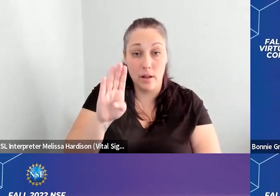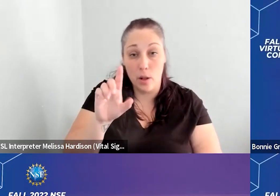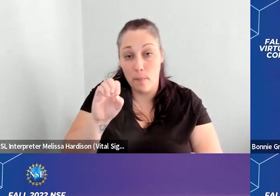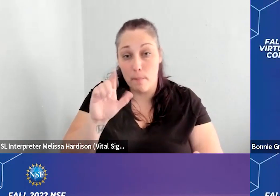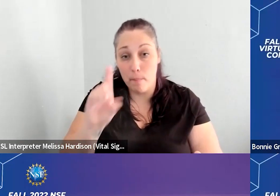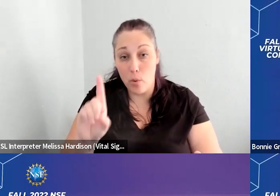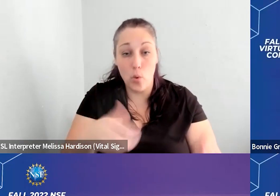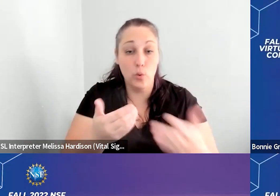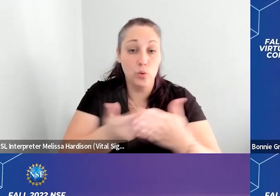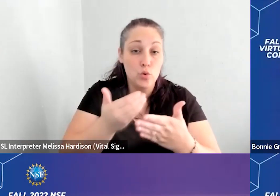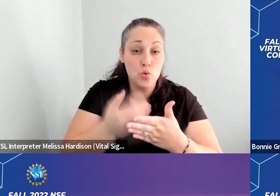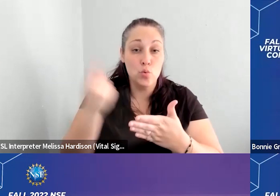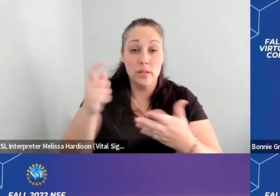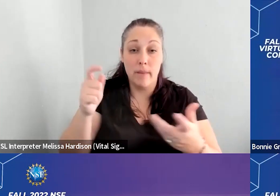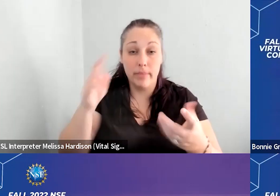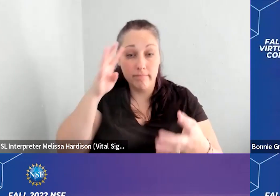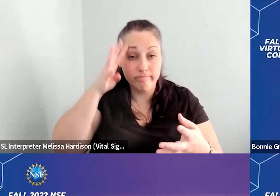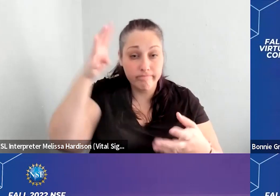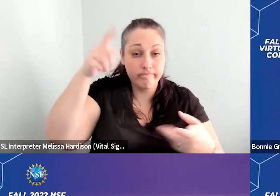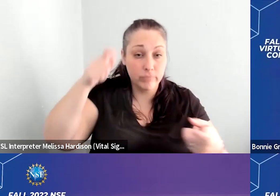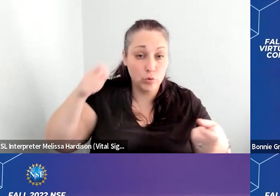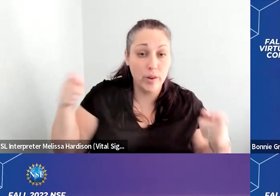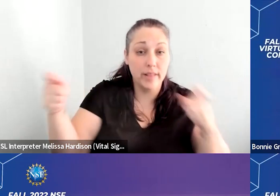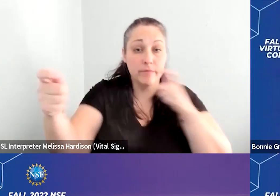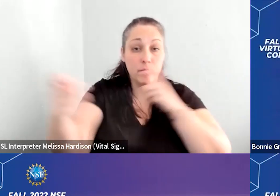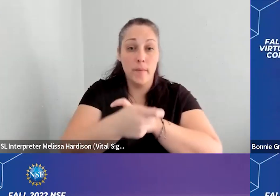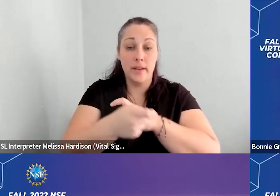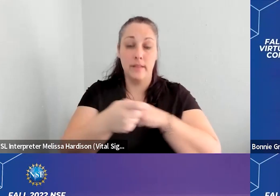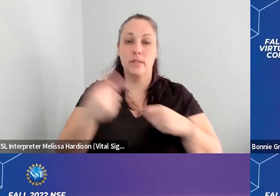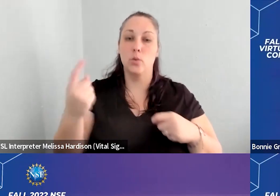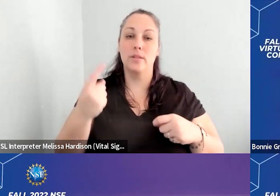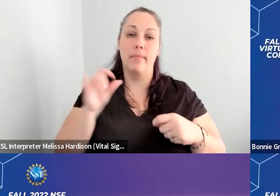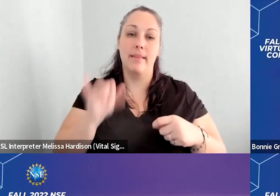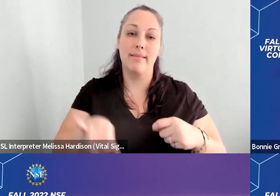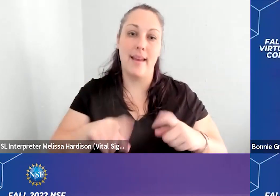And so it's unlike a lot of the other programs across our directorate